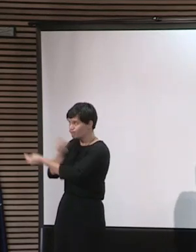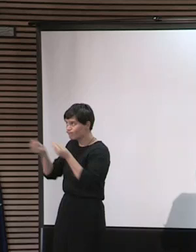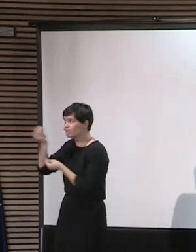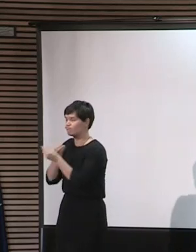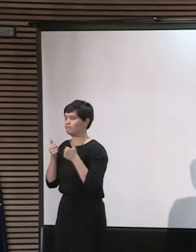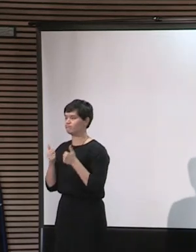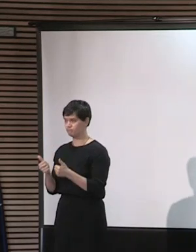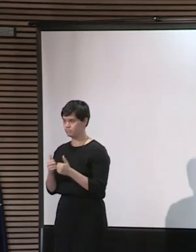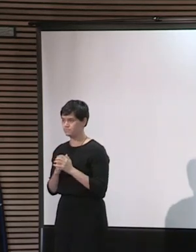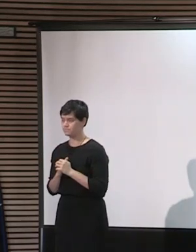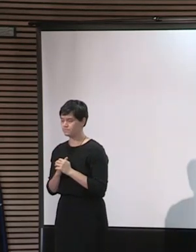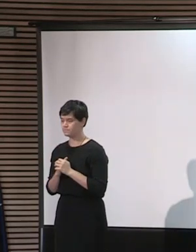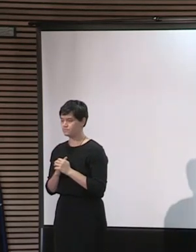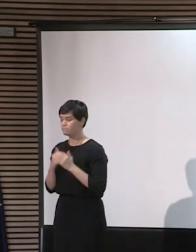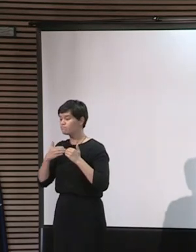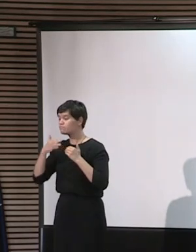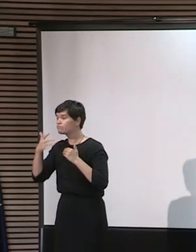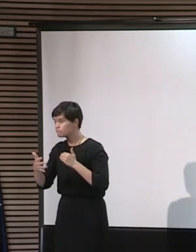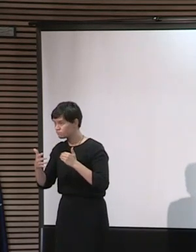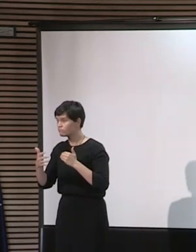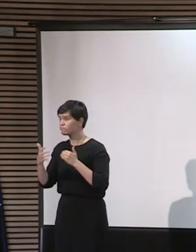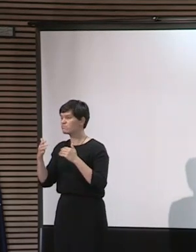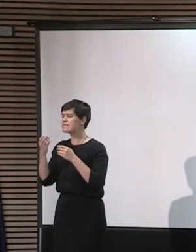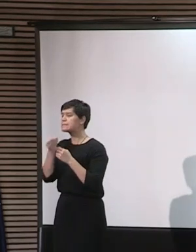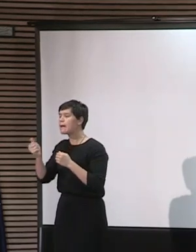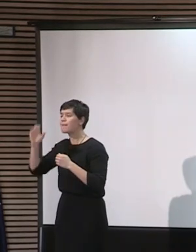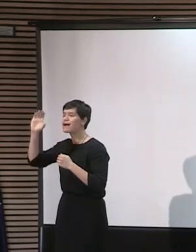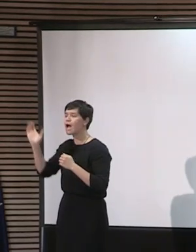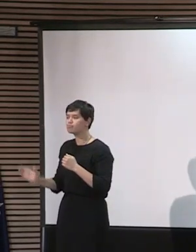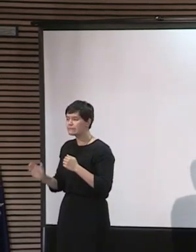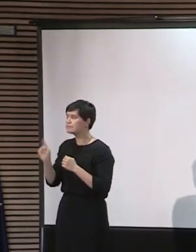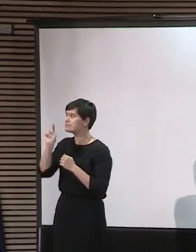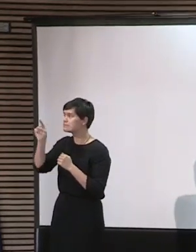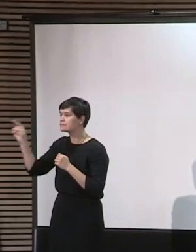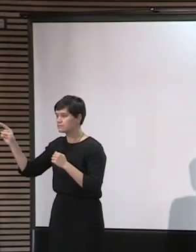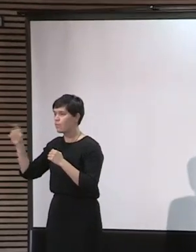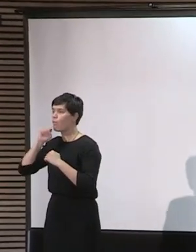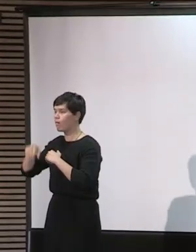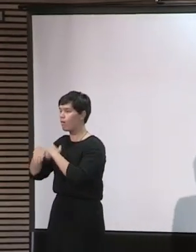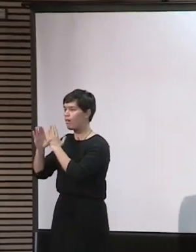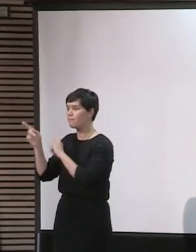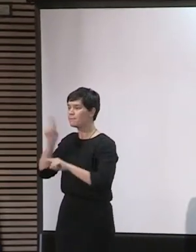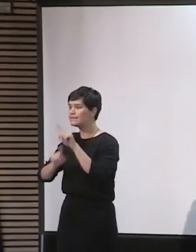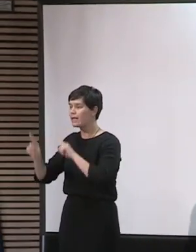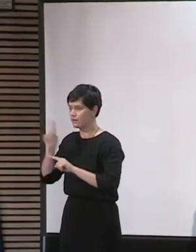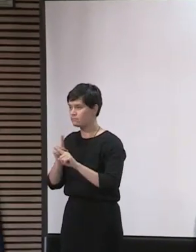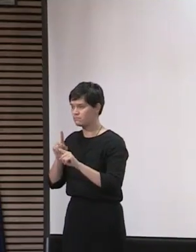remain open to the benefit of our exporter. On Wednesday evening, I will participate in